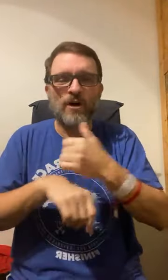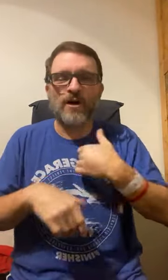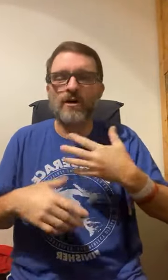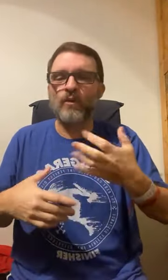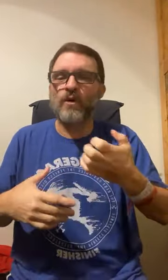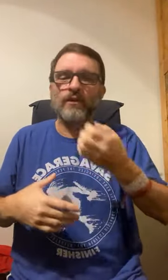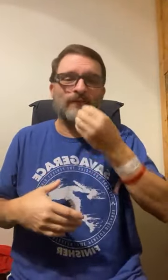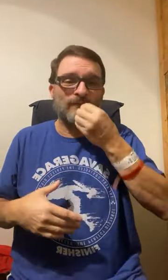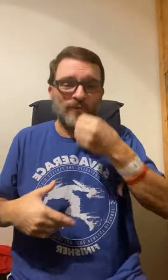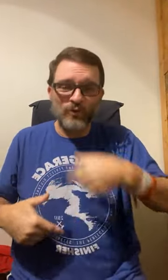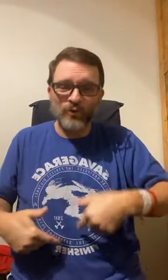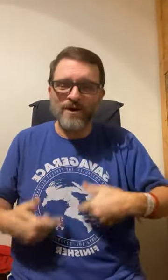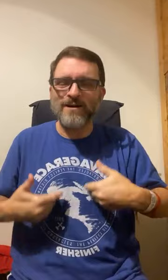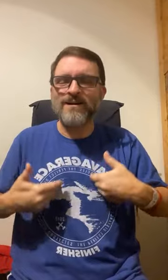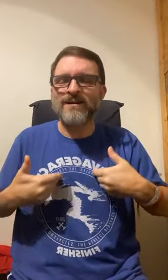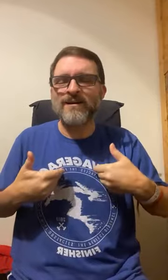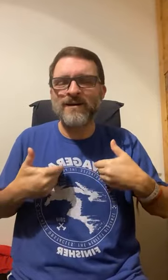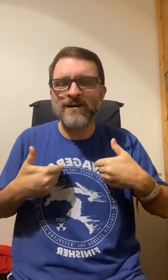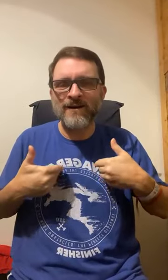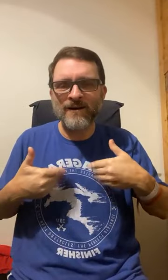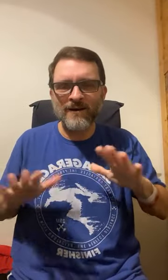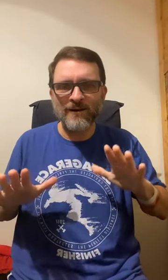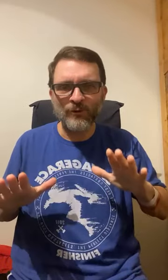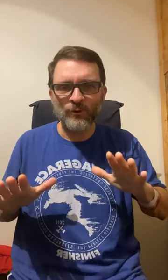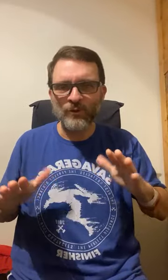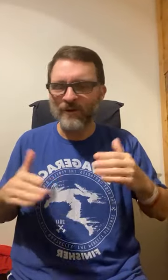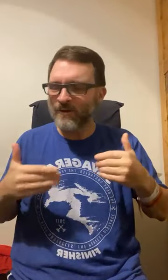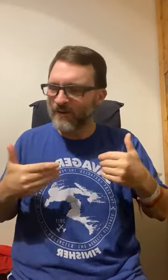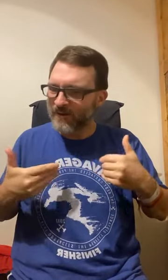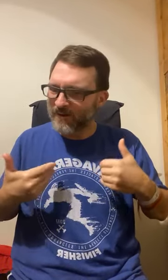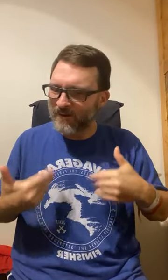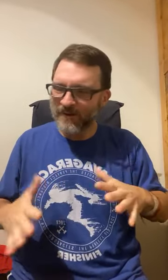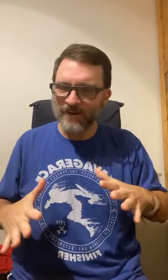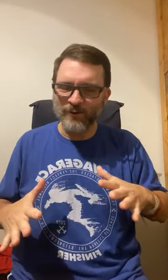I want all this food in my stomach to be out of me.